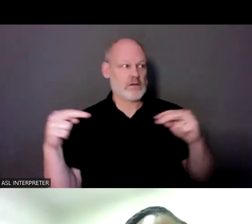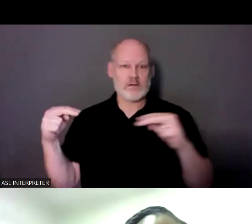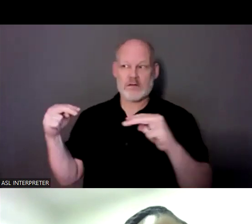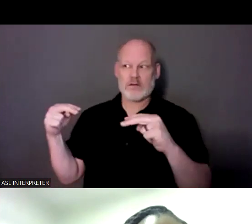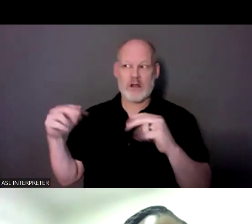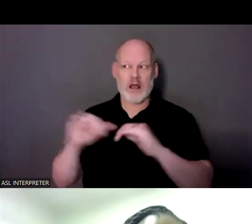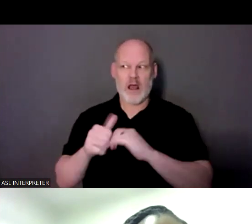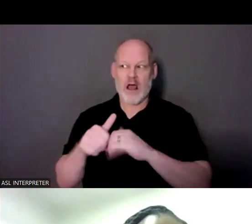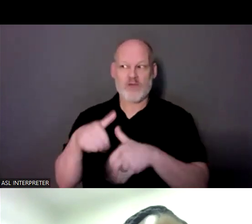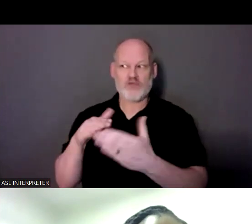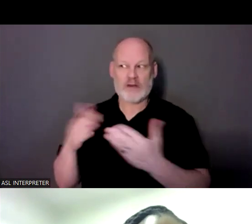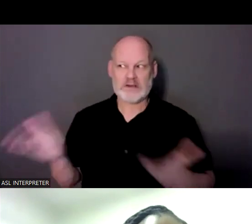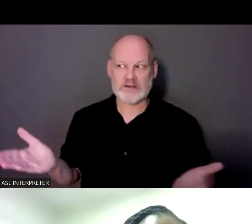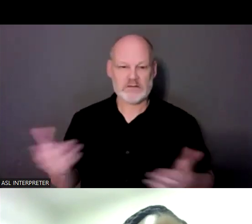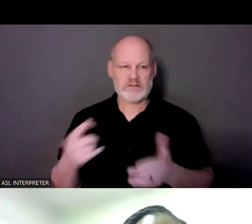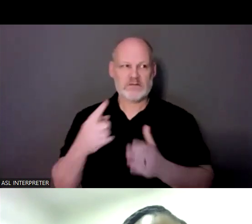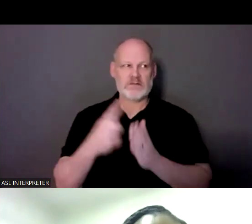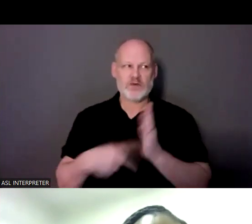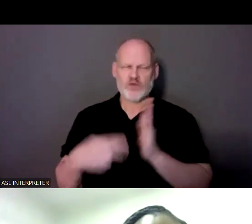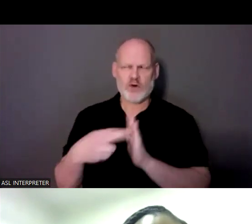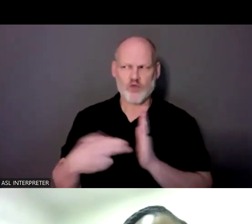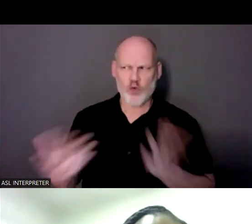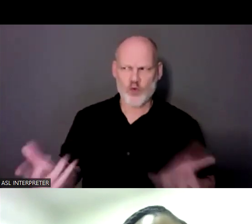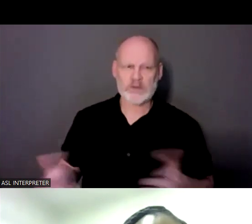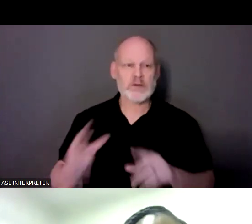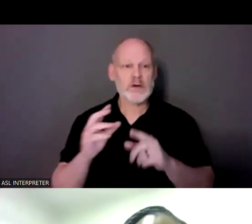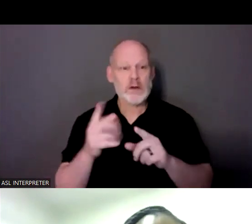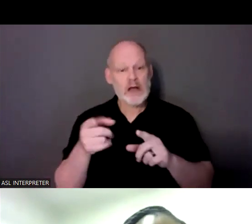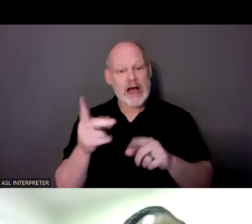what are the rules? You know I saw some of the questions of what are the rules